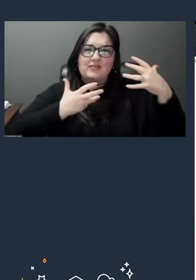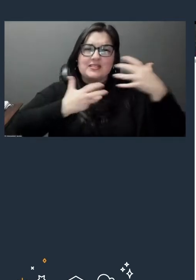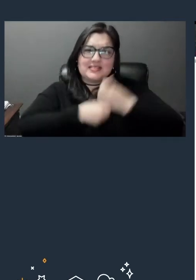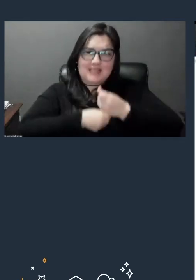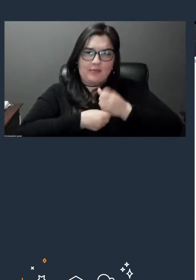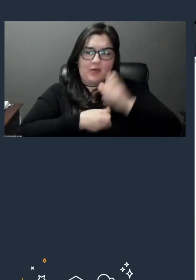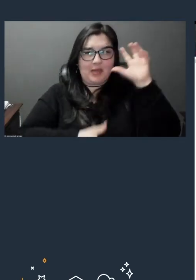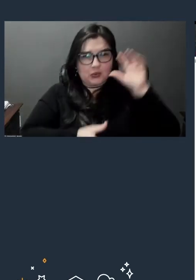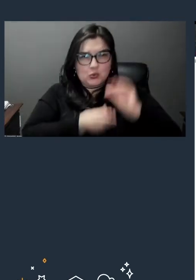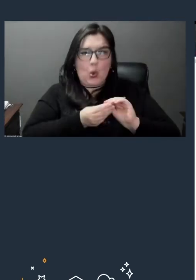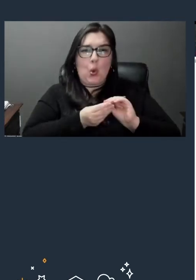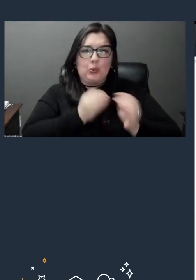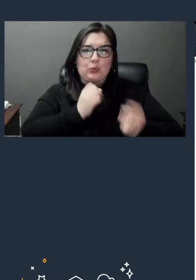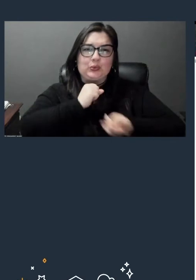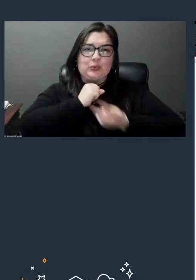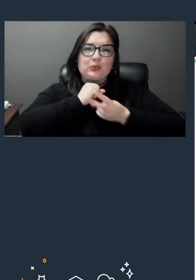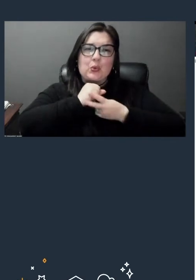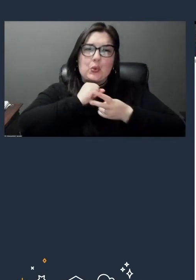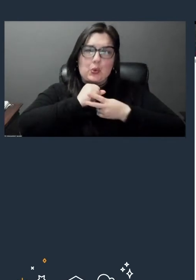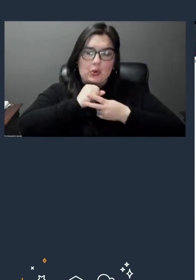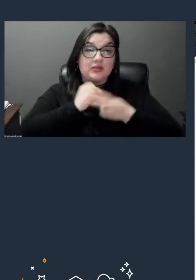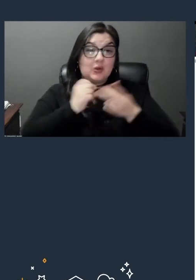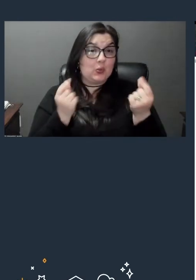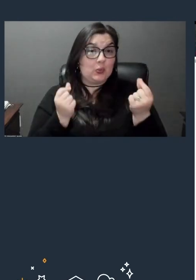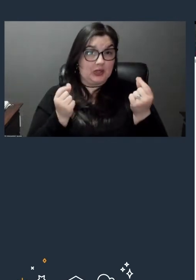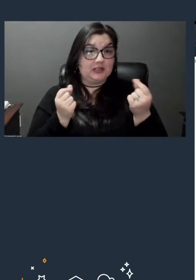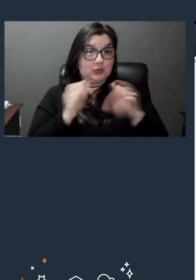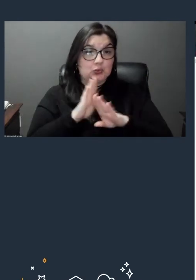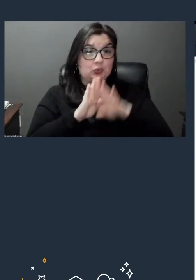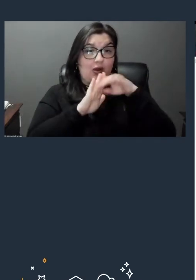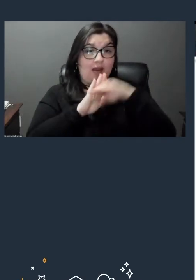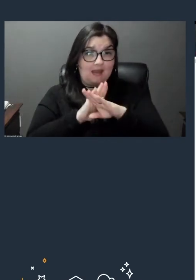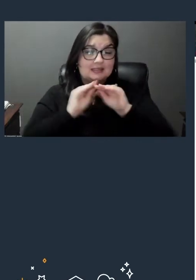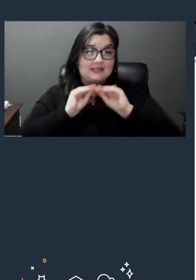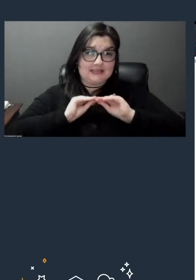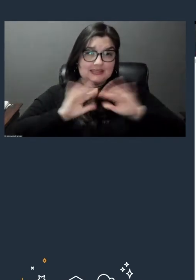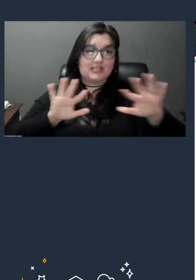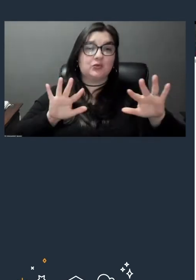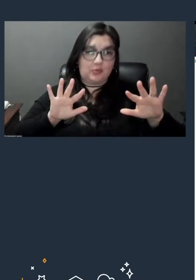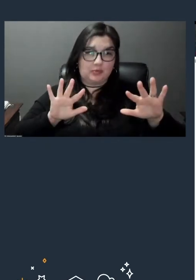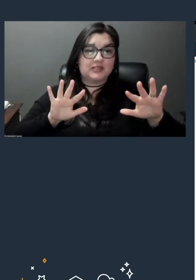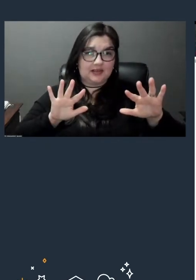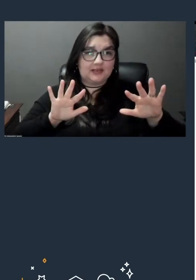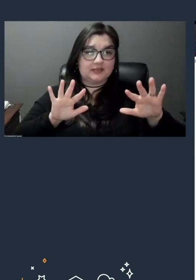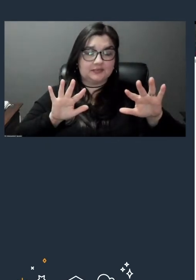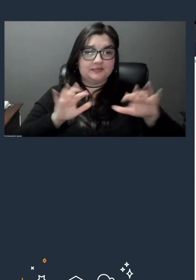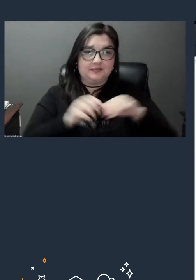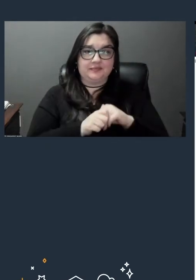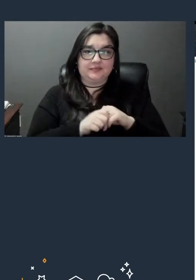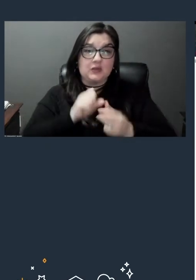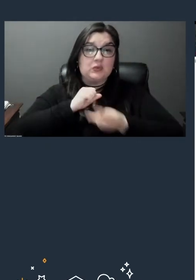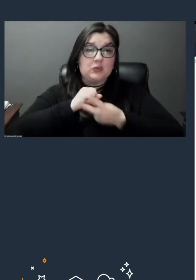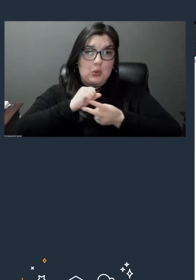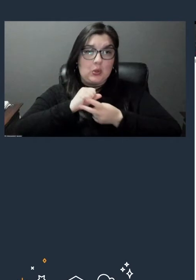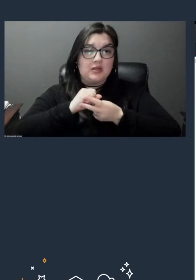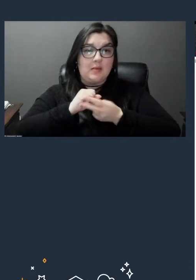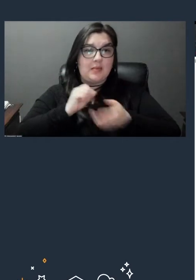For this, I'll go into trend and distribution. I'll leave storage as my primary metric but change the date range